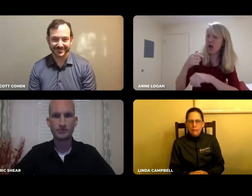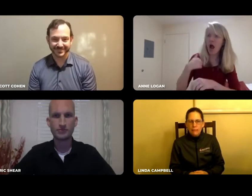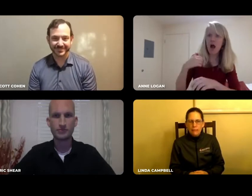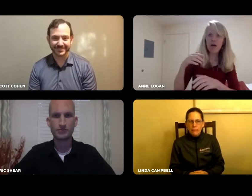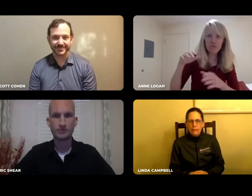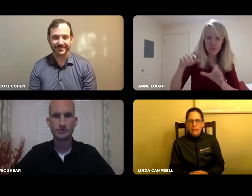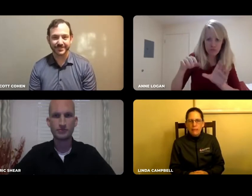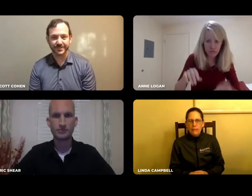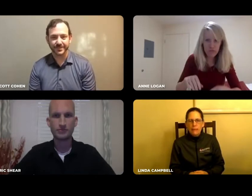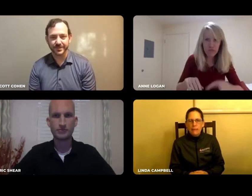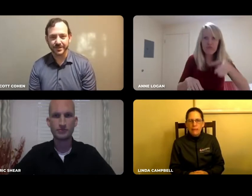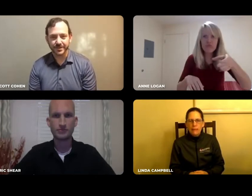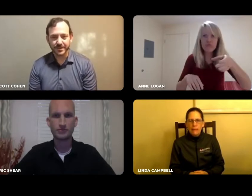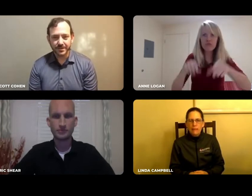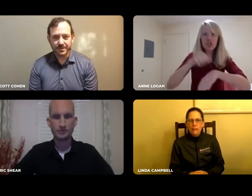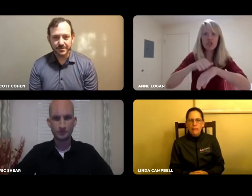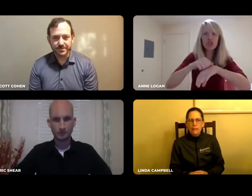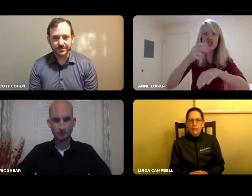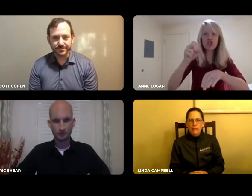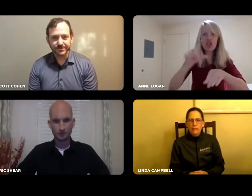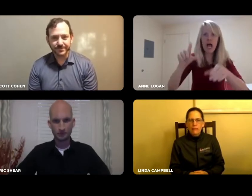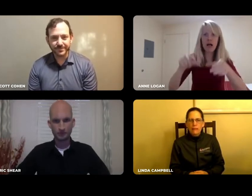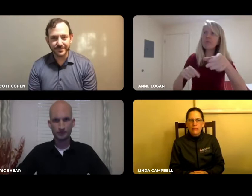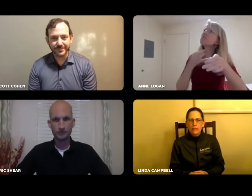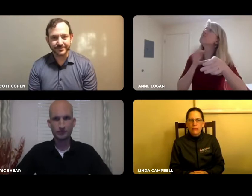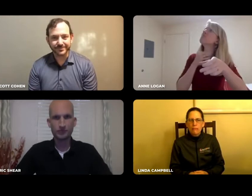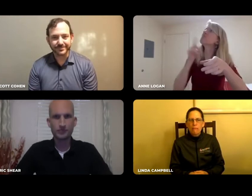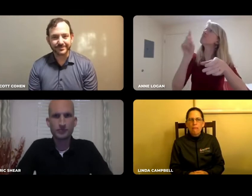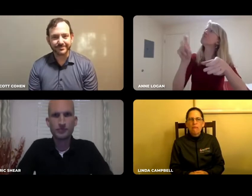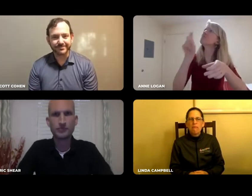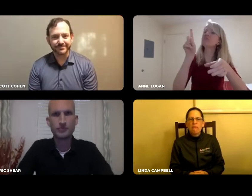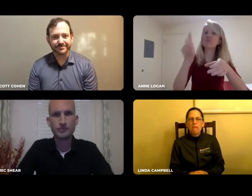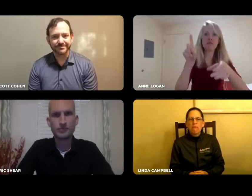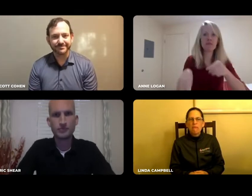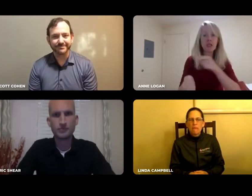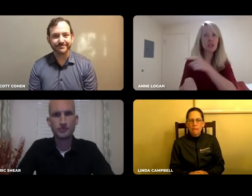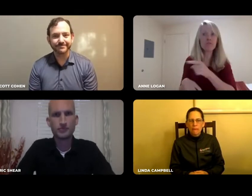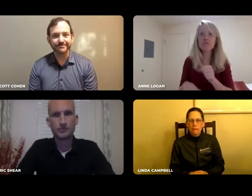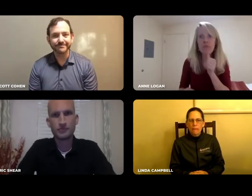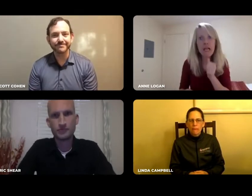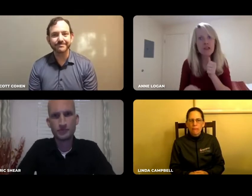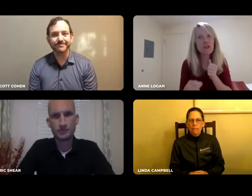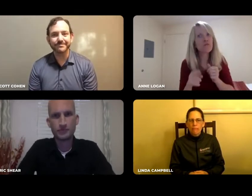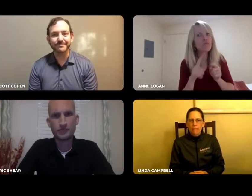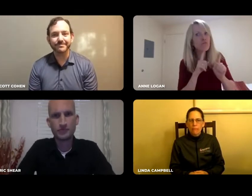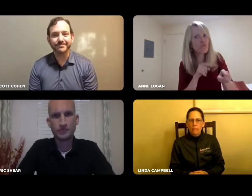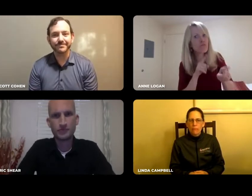For example, i remember picking up a shell. I asked all about it.